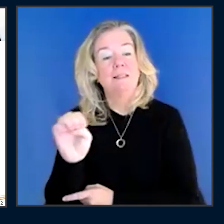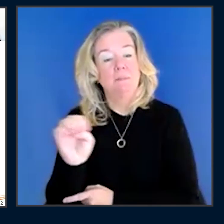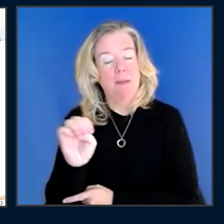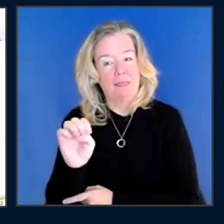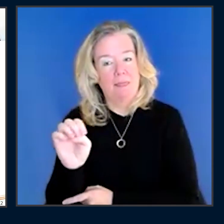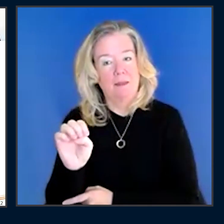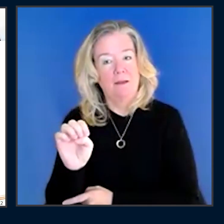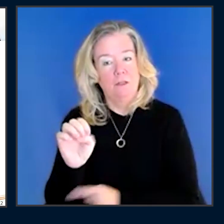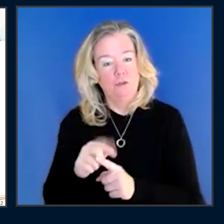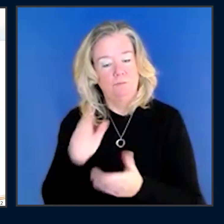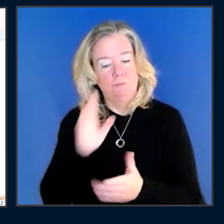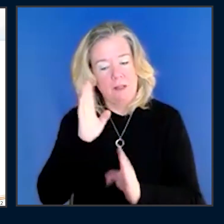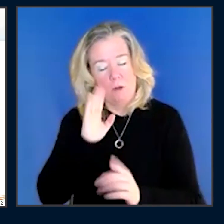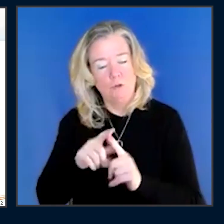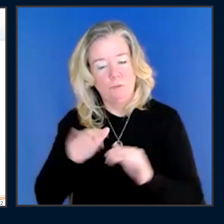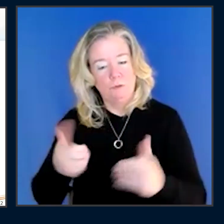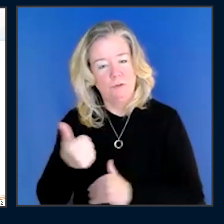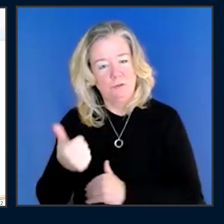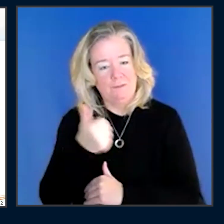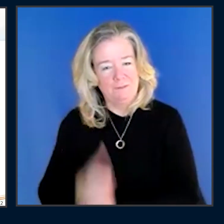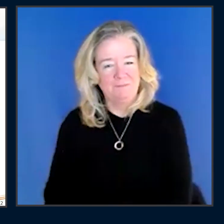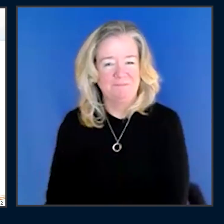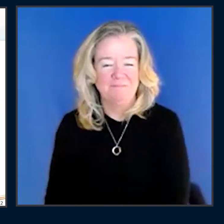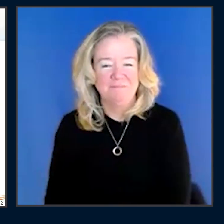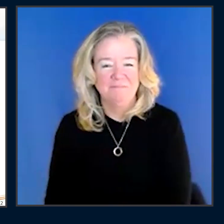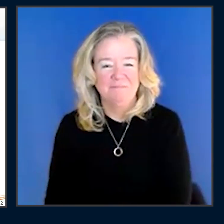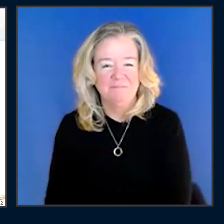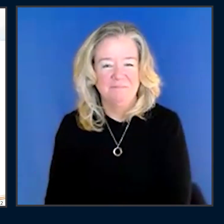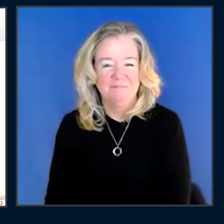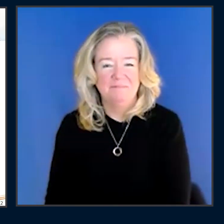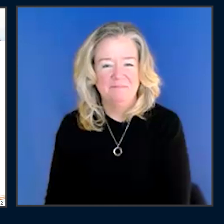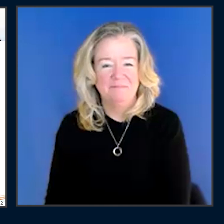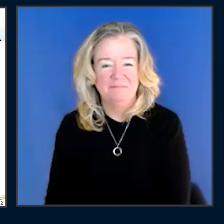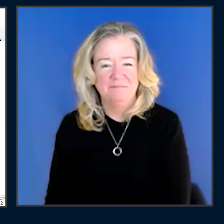to greet you all and introduce herself.